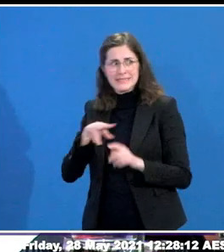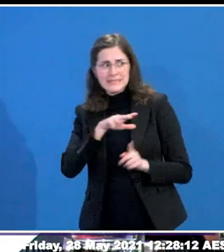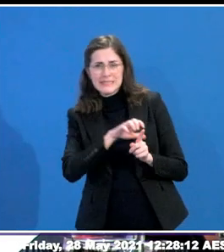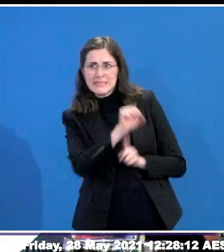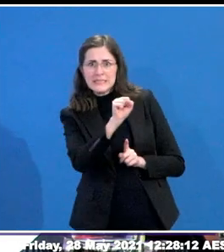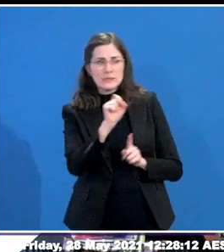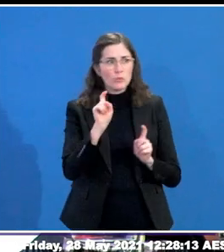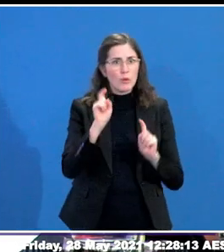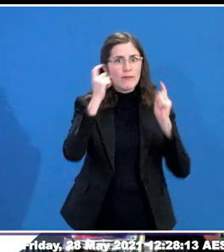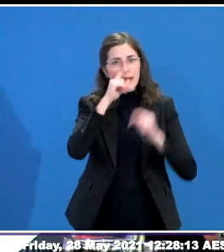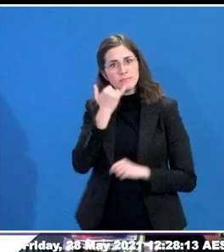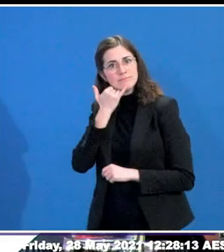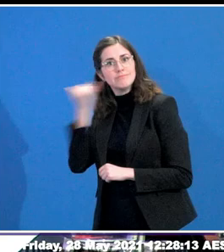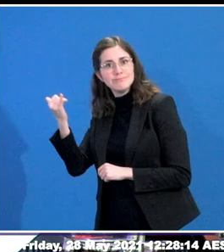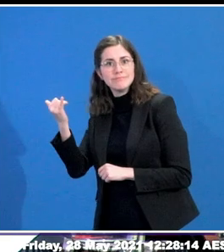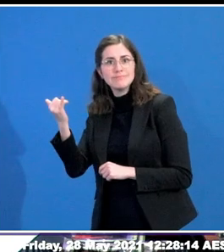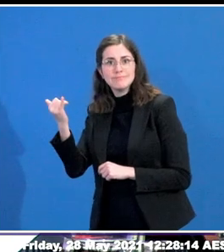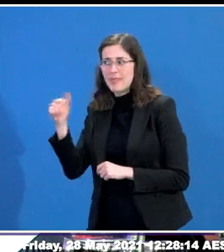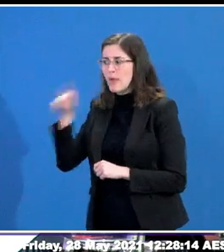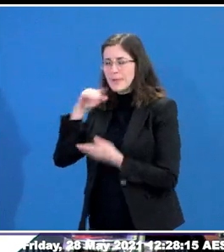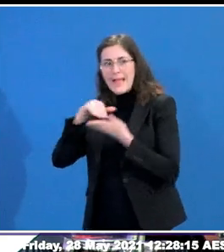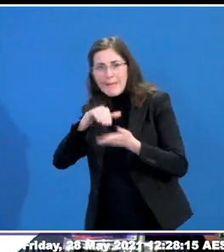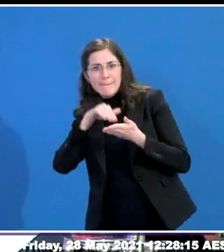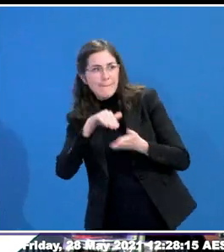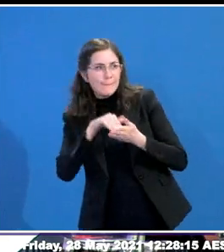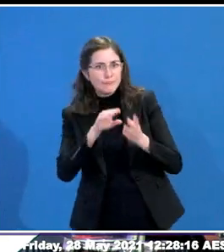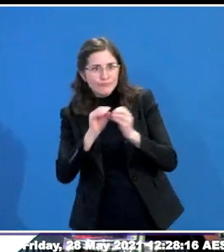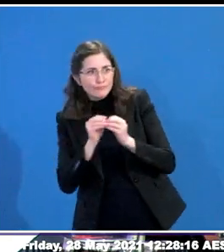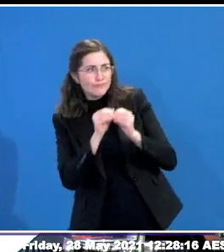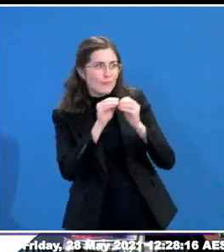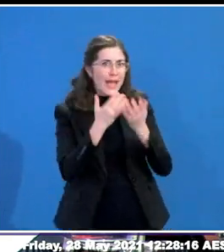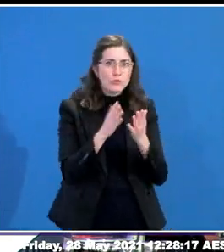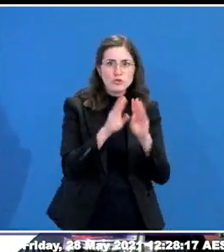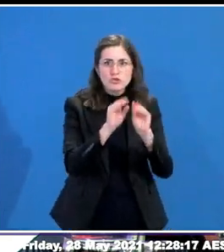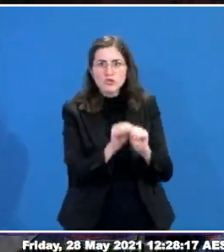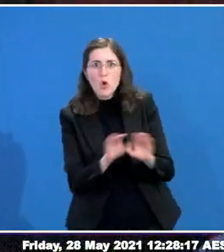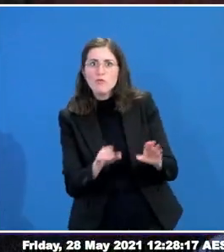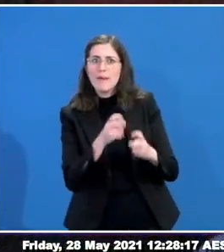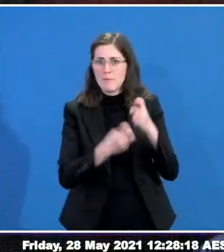staff and help assist to address and triage that matter for them.